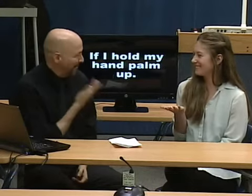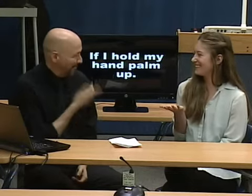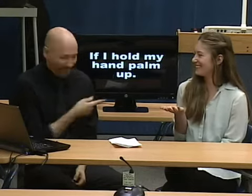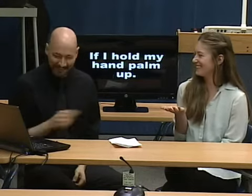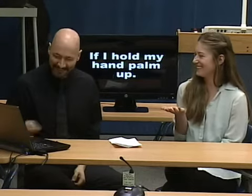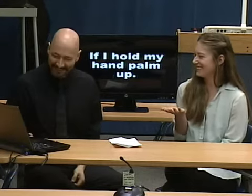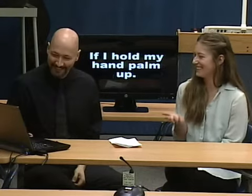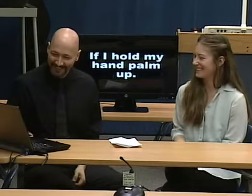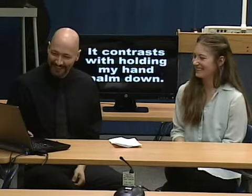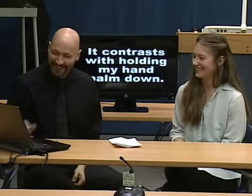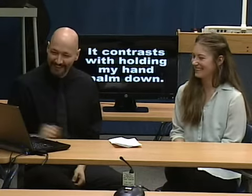Good, there ya go!